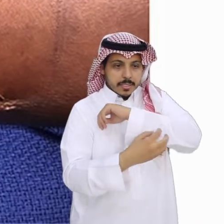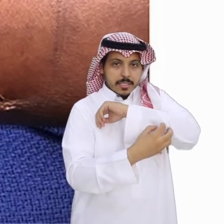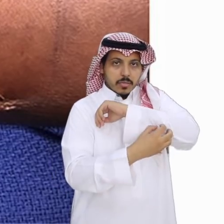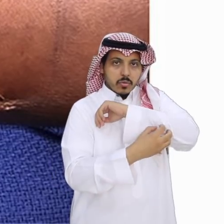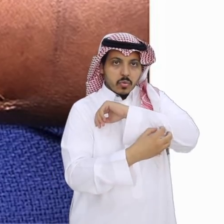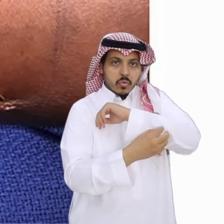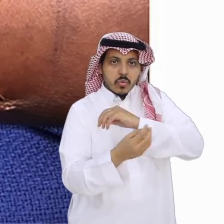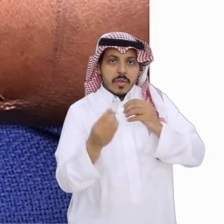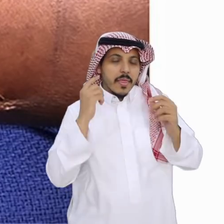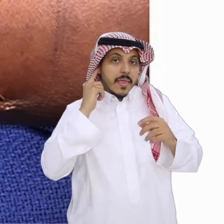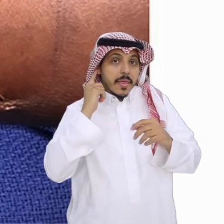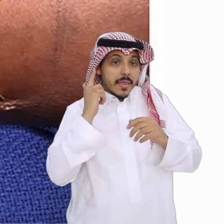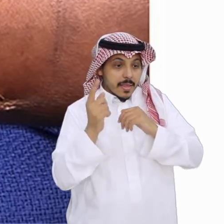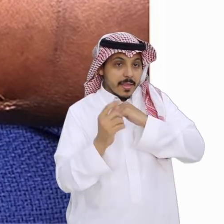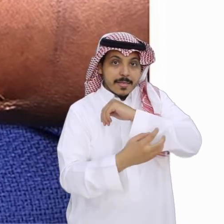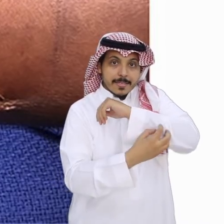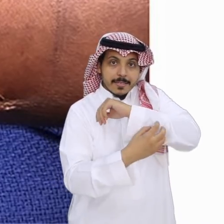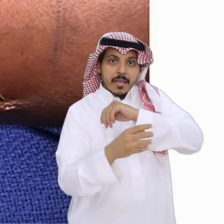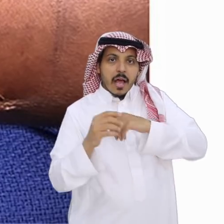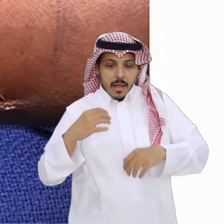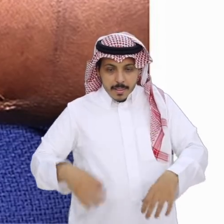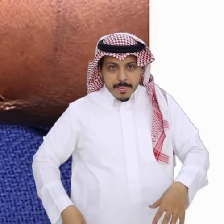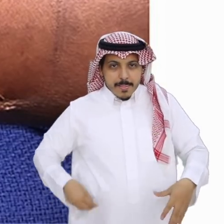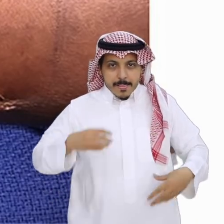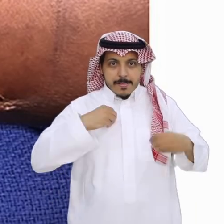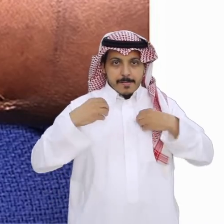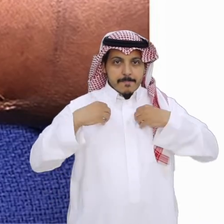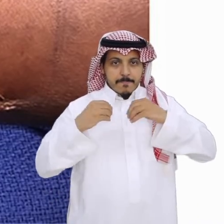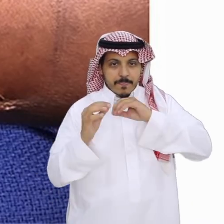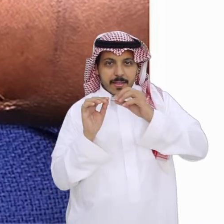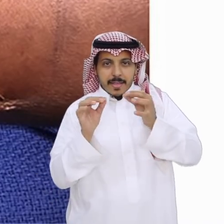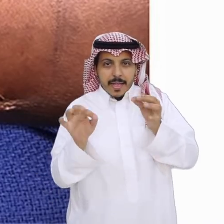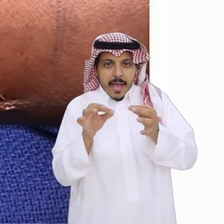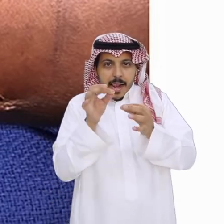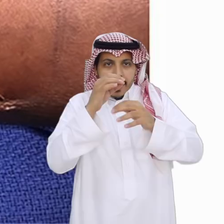Doctors used her body cells to plant it